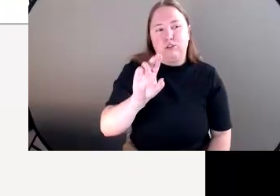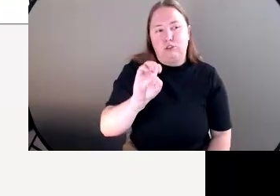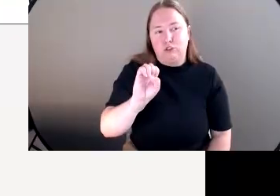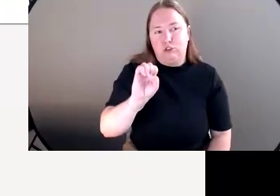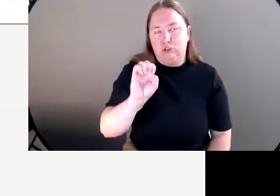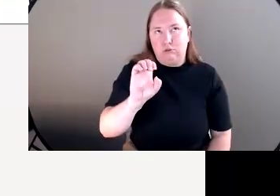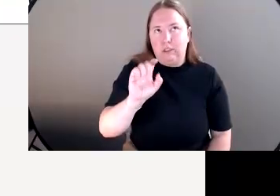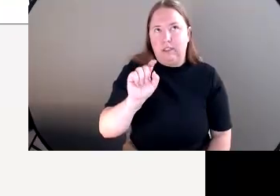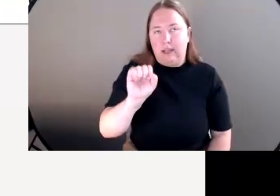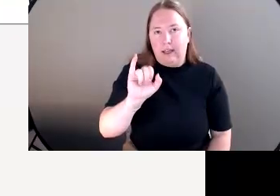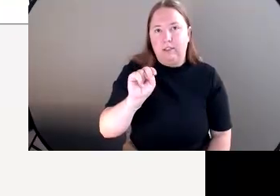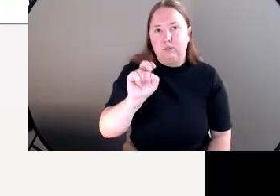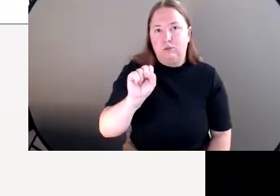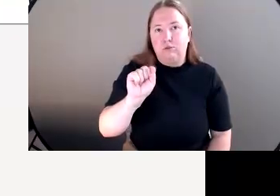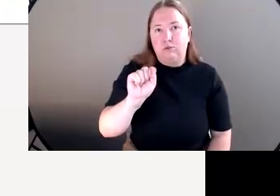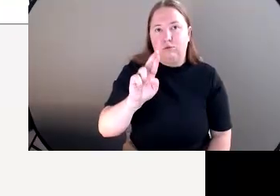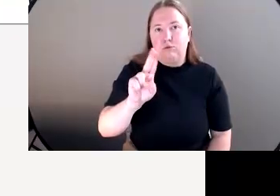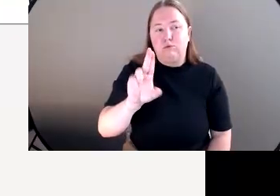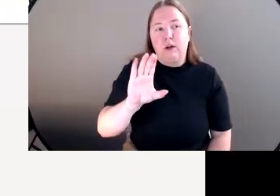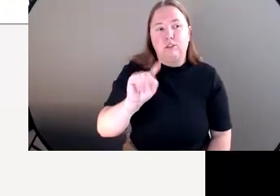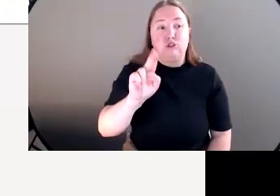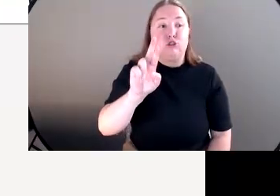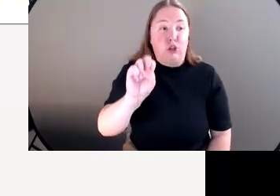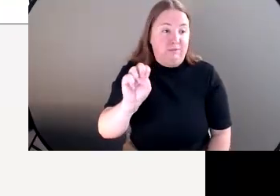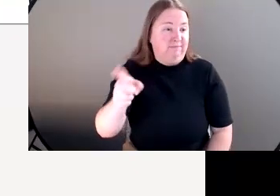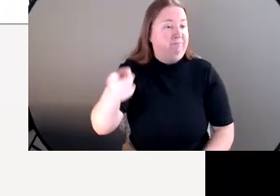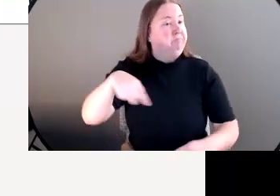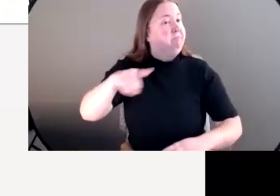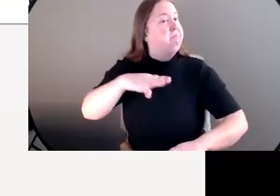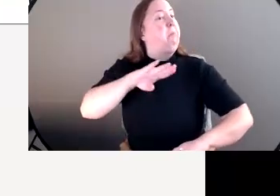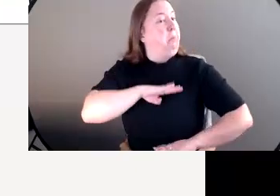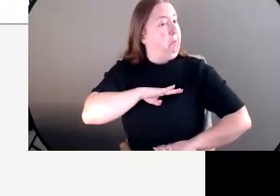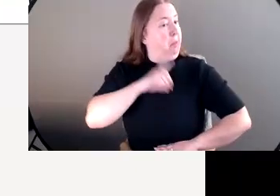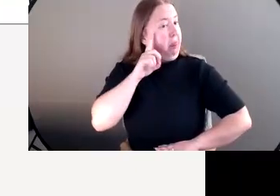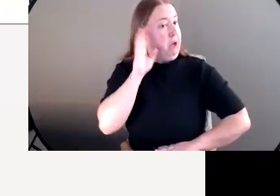a lot of their users. And then I think they roll it out.